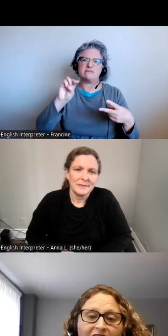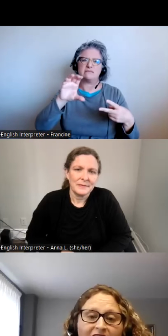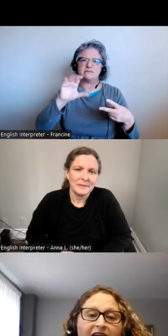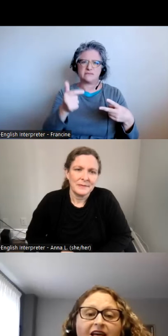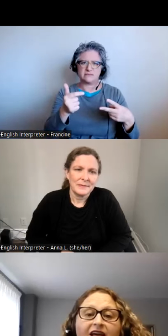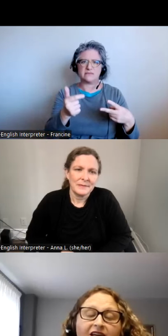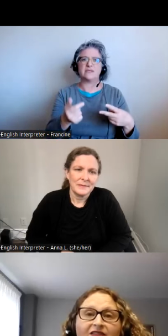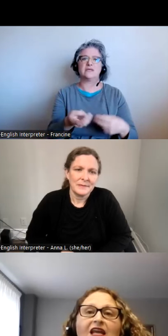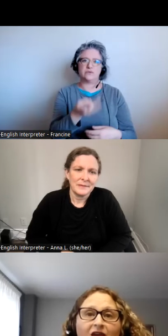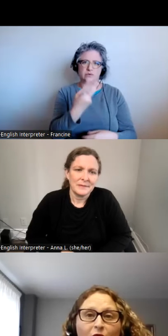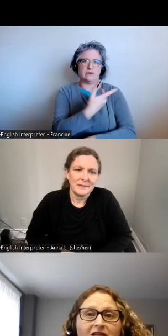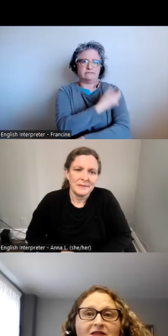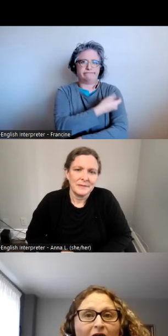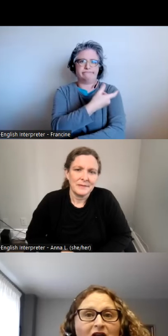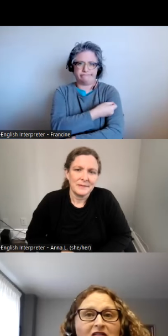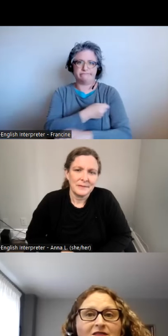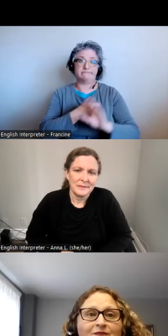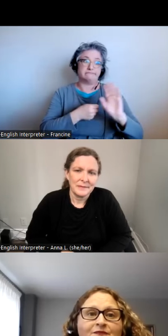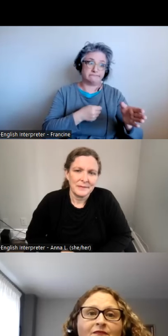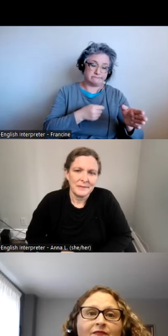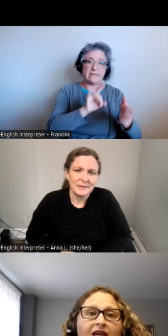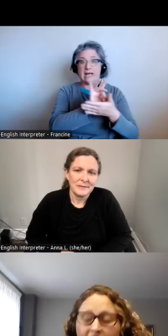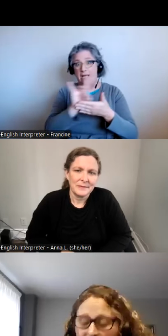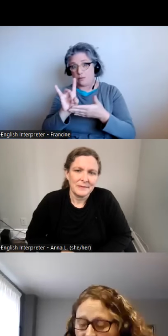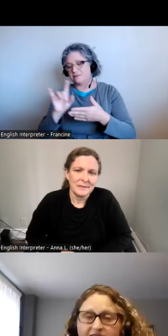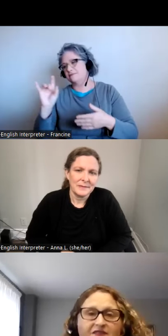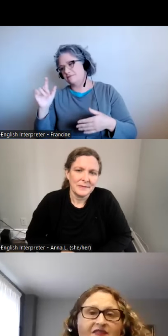The second approved vaccine for this age group is Moderna